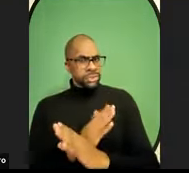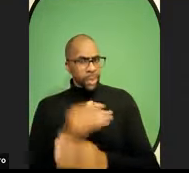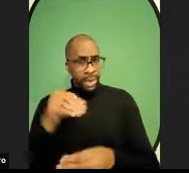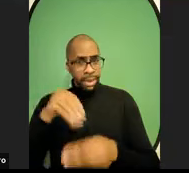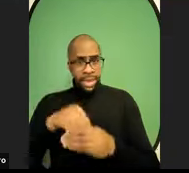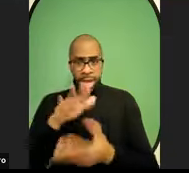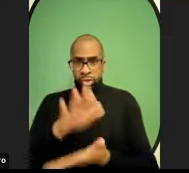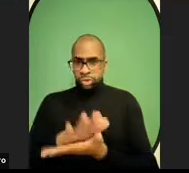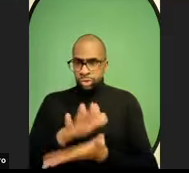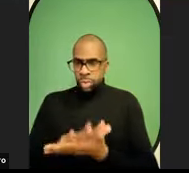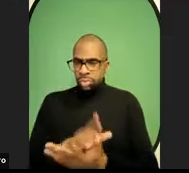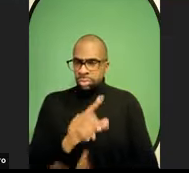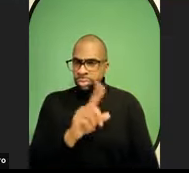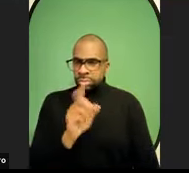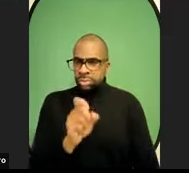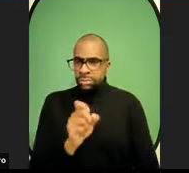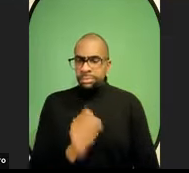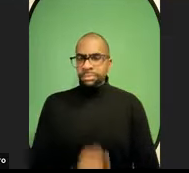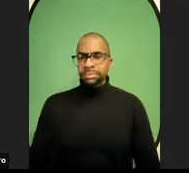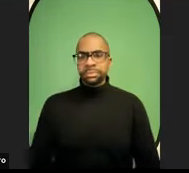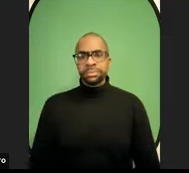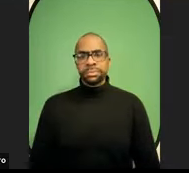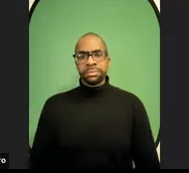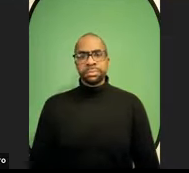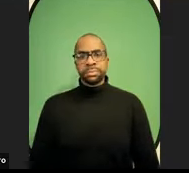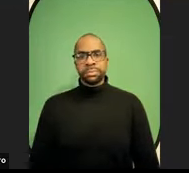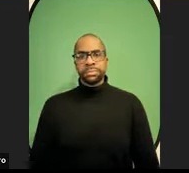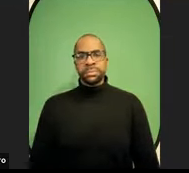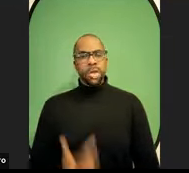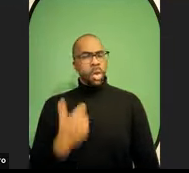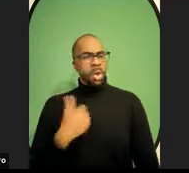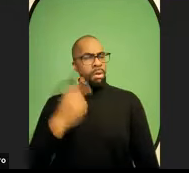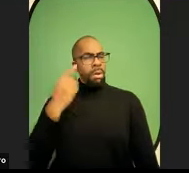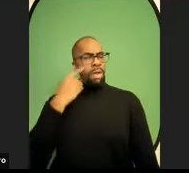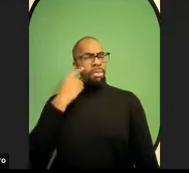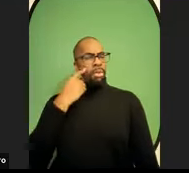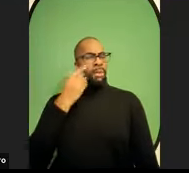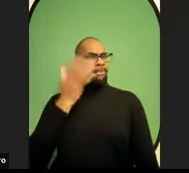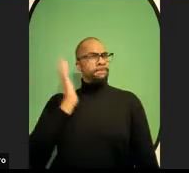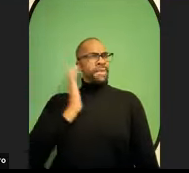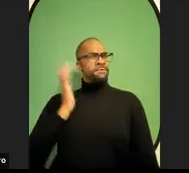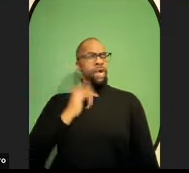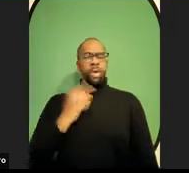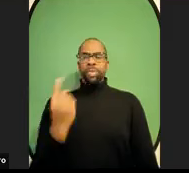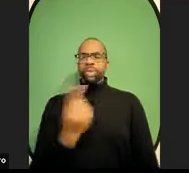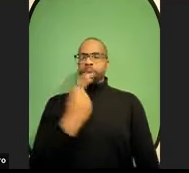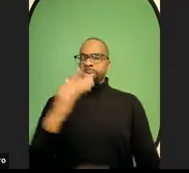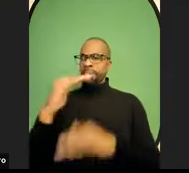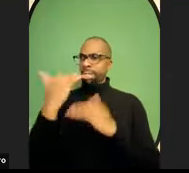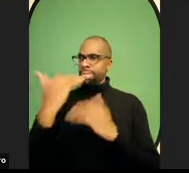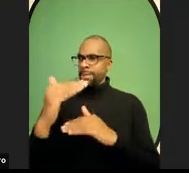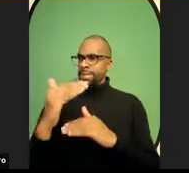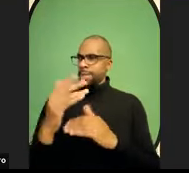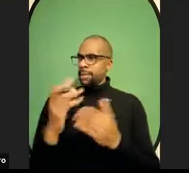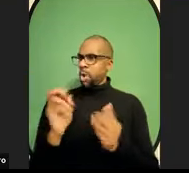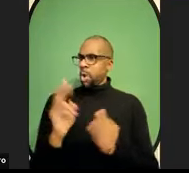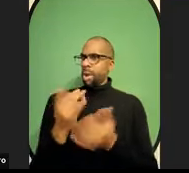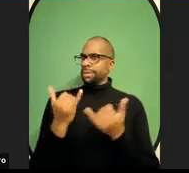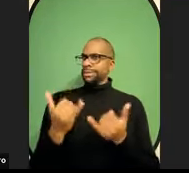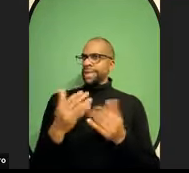chools I remember when they immediately became Eligible, it was, there was a city wide. ampaign ampaign, but it sounds ampaign, but it sounded like it was only for a limited time was that the case or is it